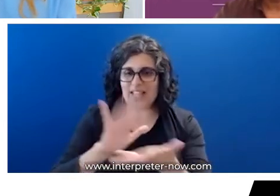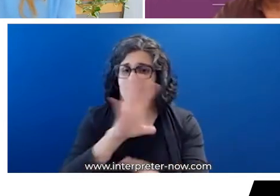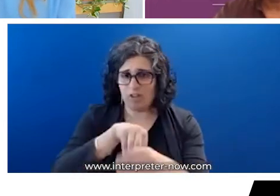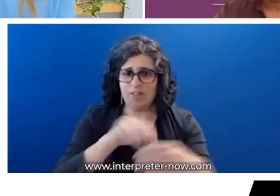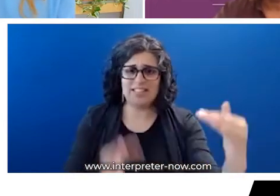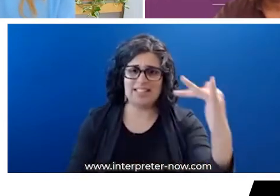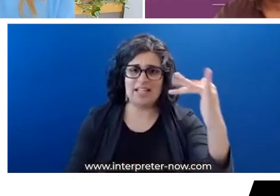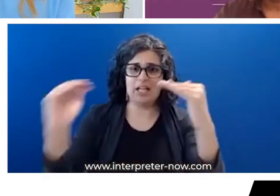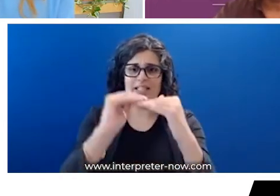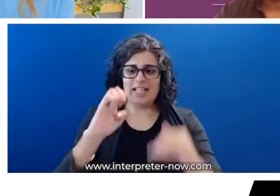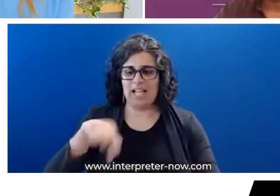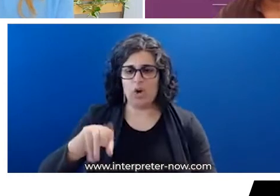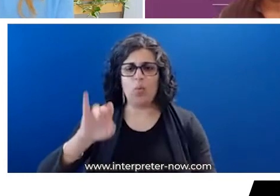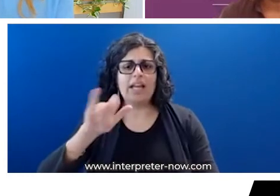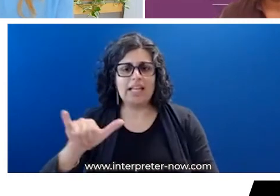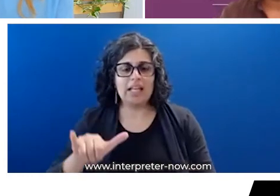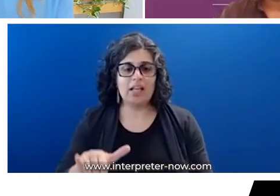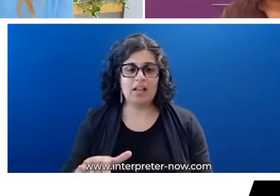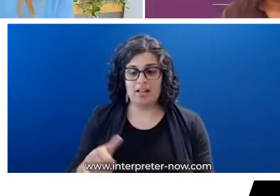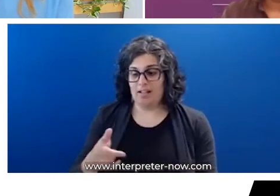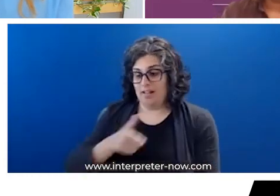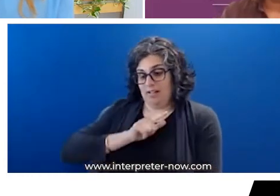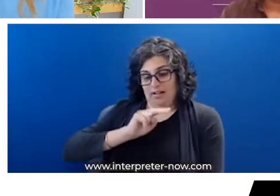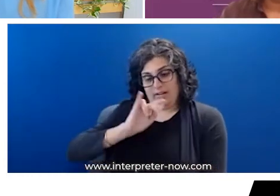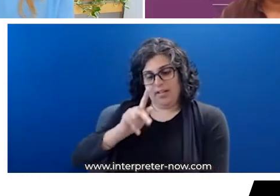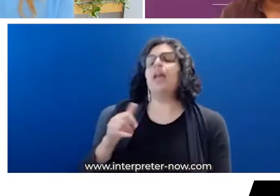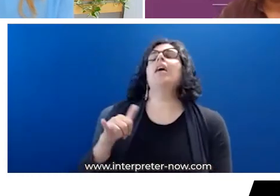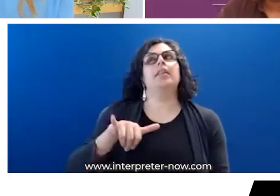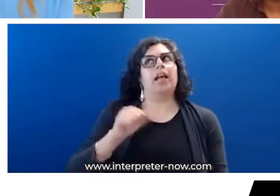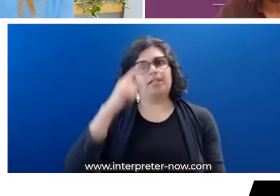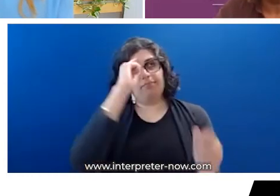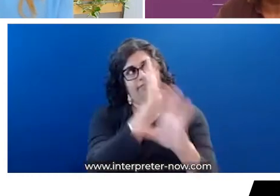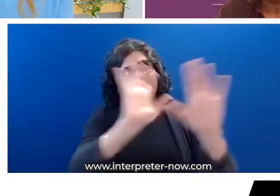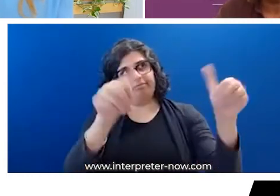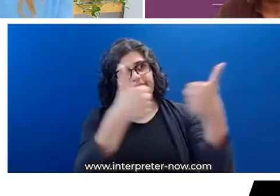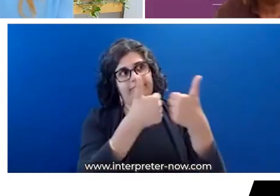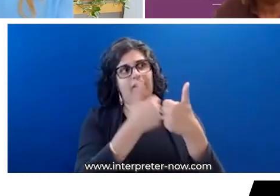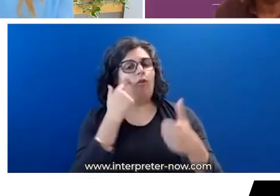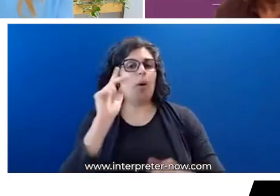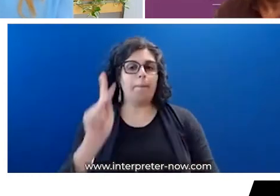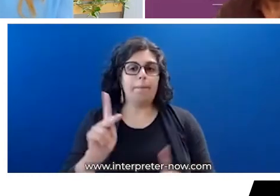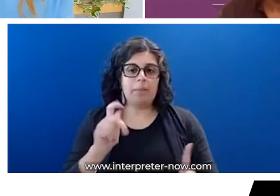If we think about the challenges that all people of color, professionals of color, women